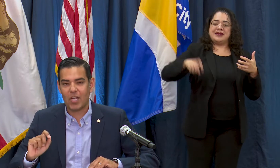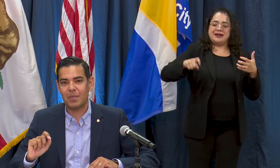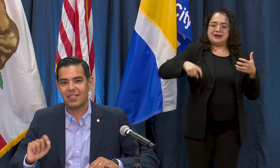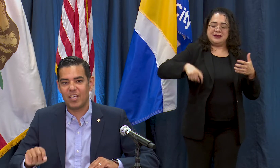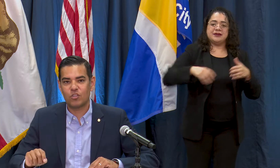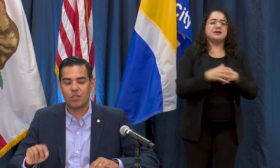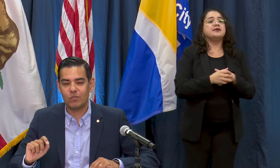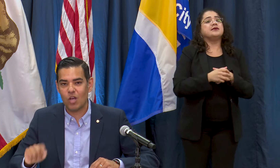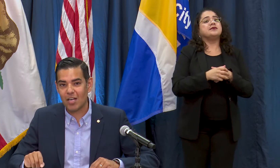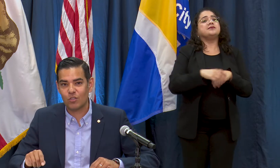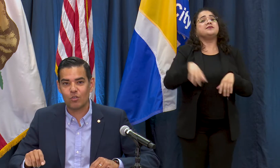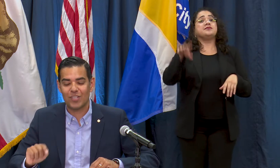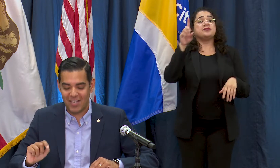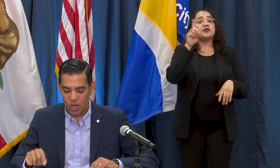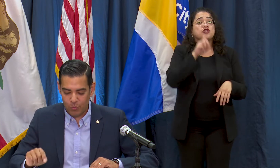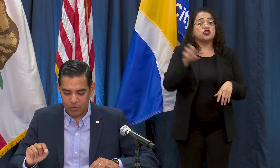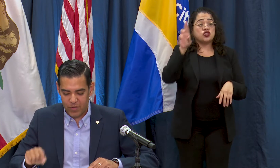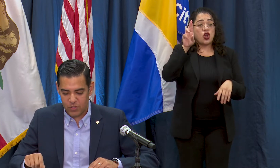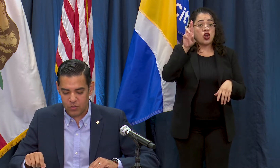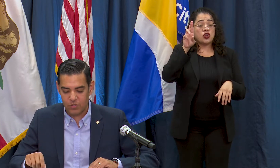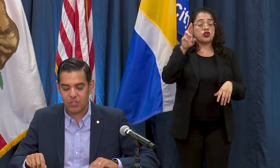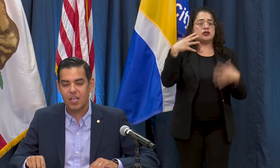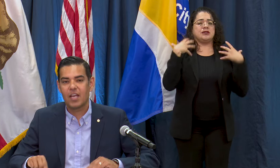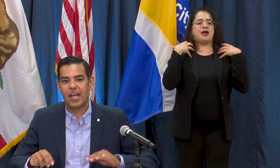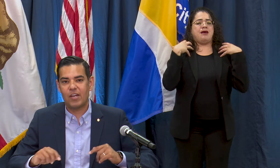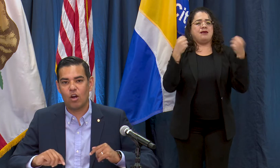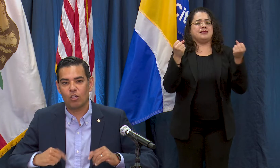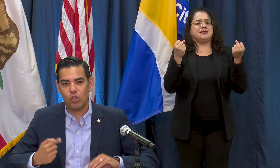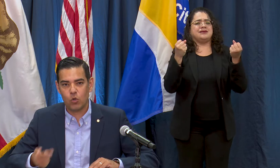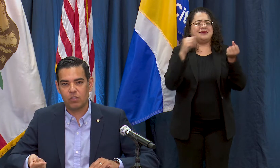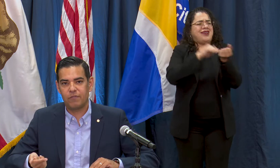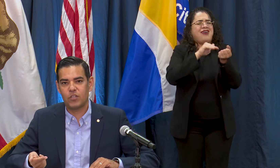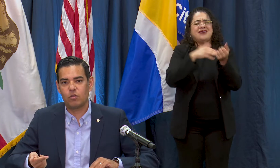recommendation of doctors and health professionals and our local officials